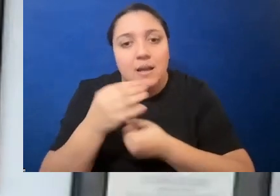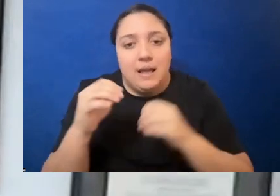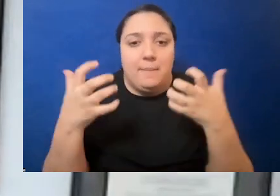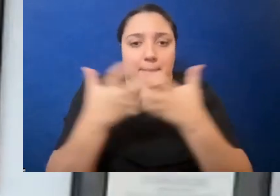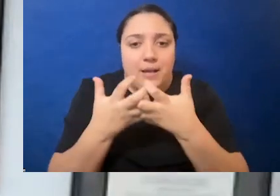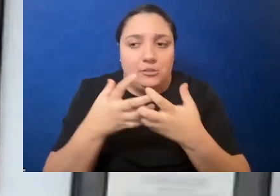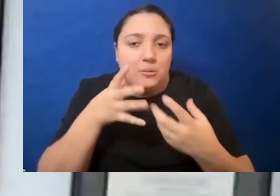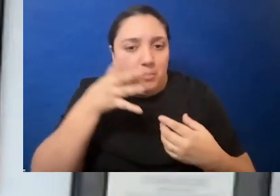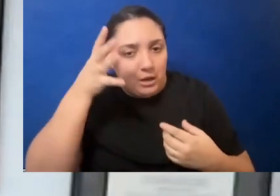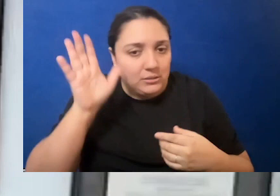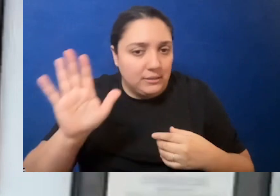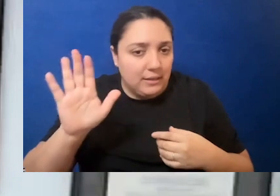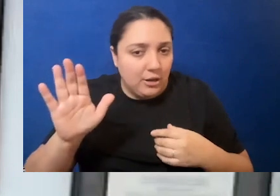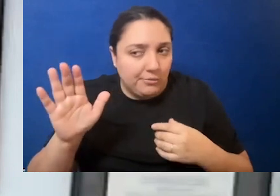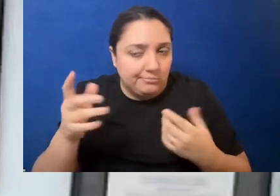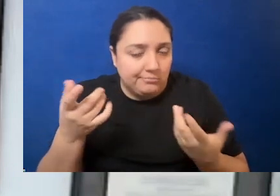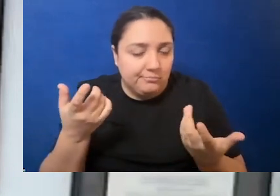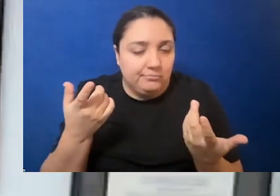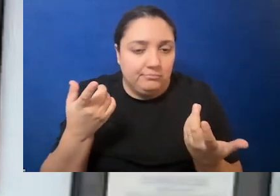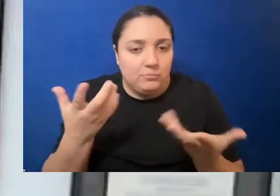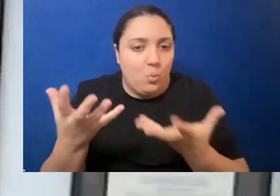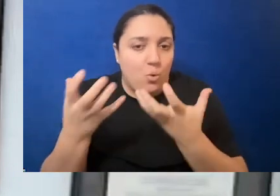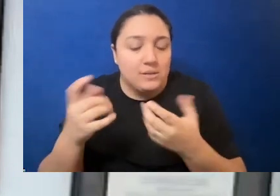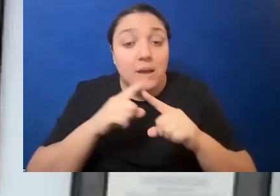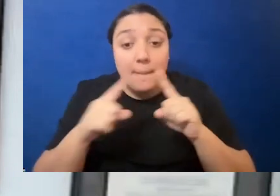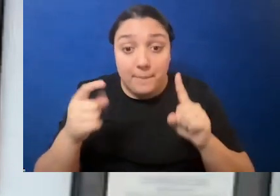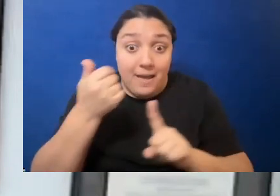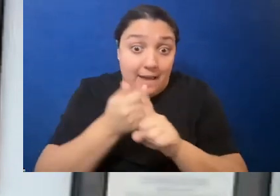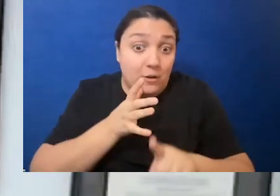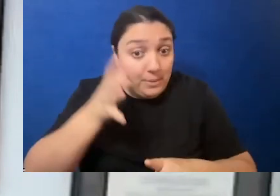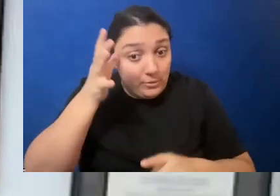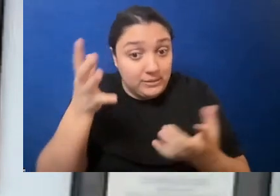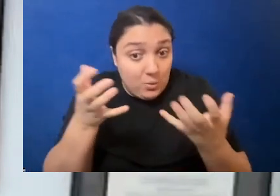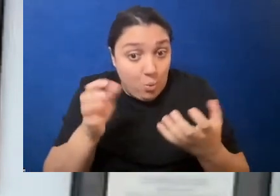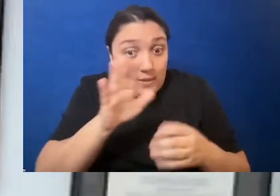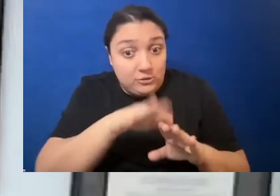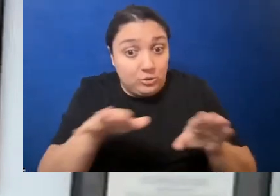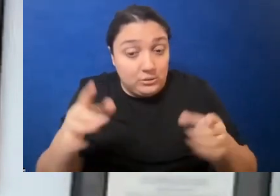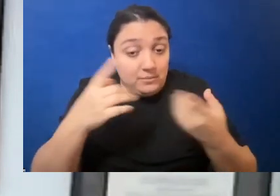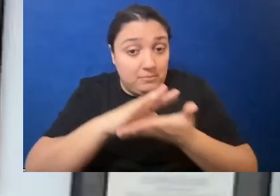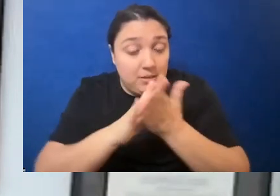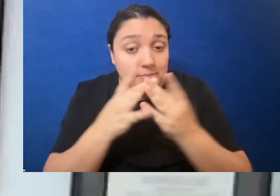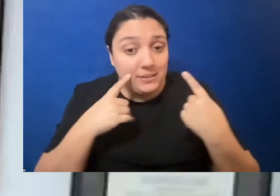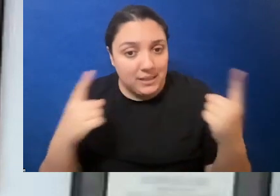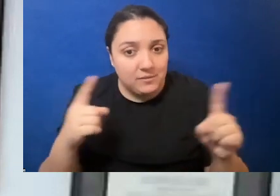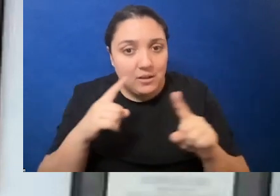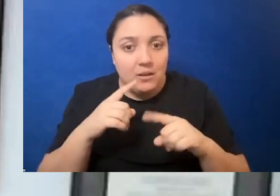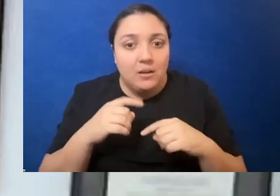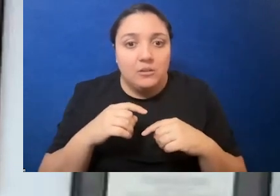RESPECT AND BUILD THE TRUST. BUT ULTIMATELY EVERY PARENT WANTS THEIR CHILD TO BE SUCCESSFUL.